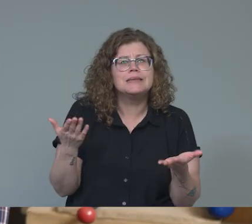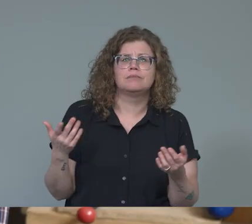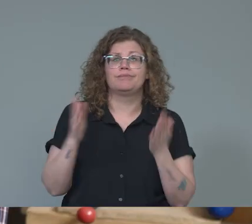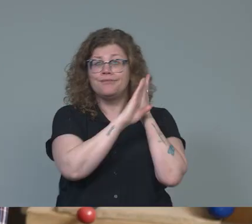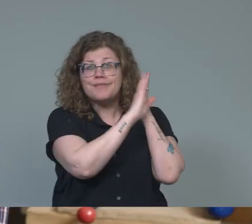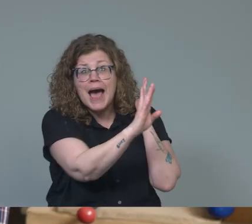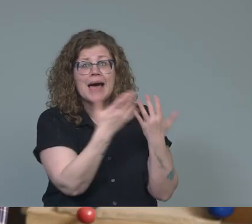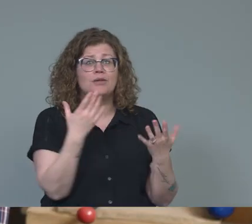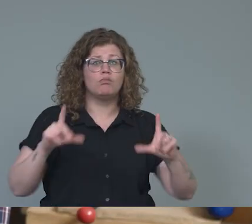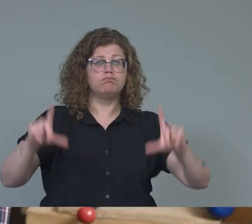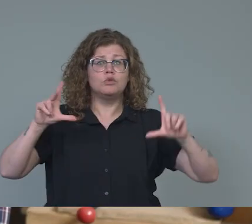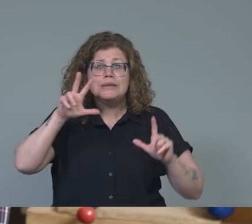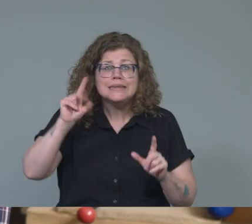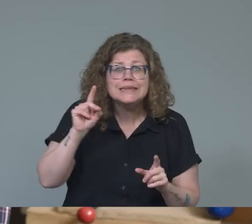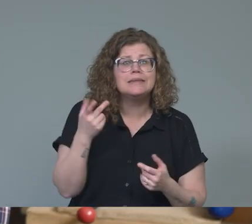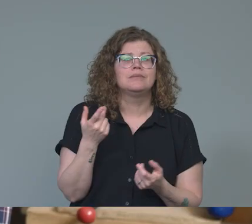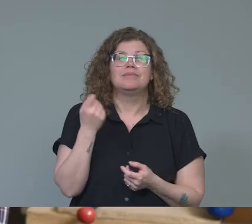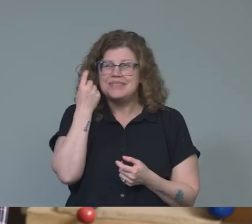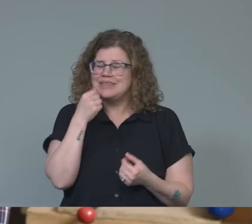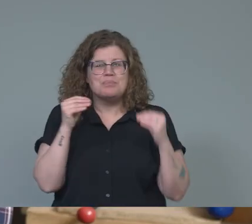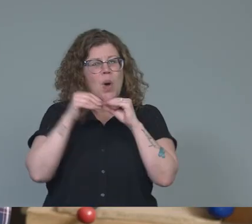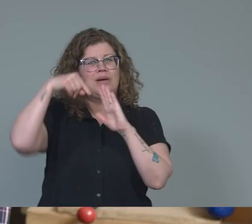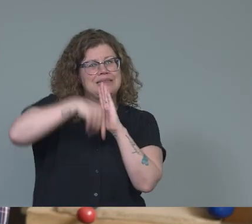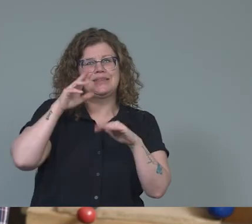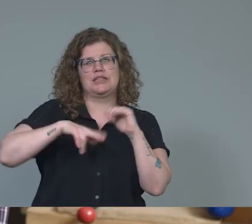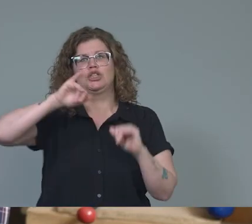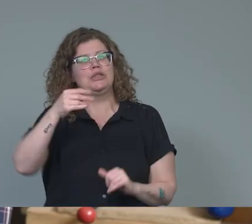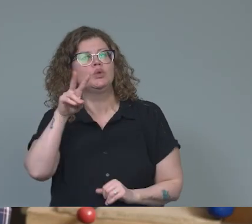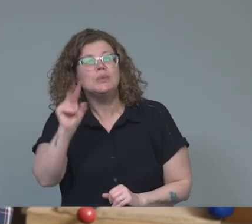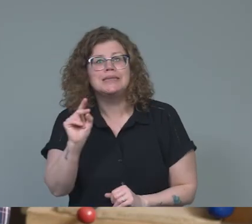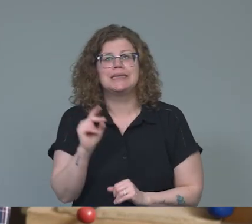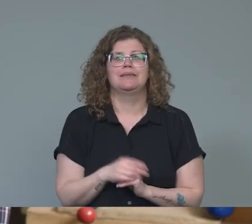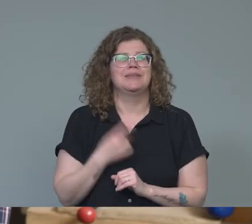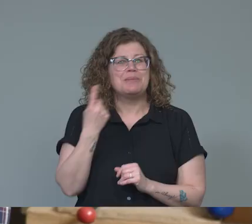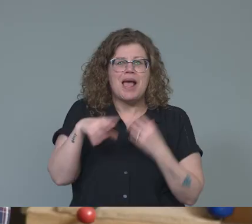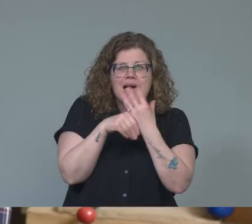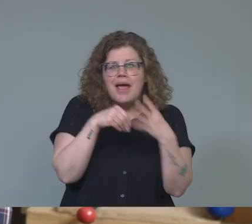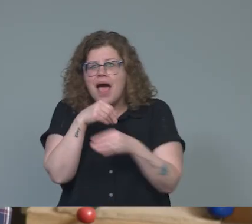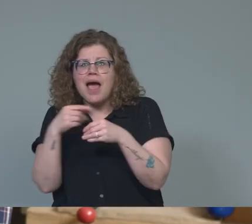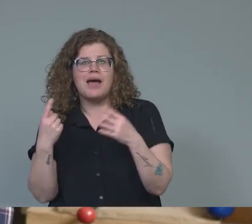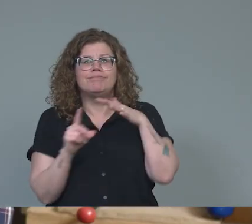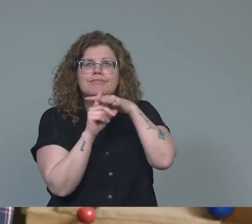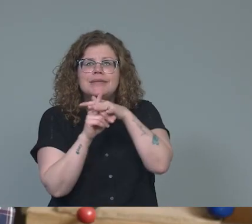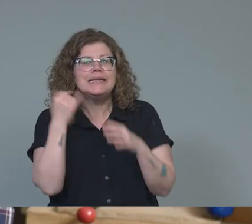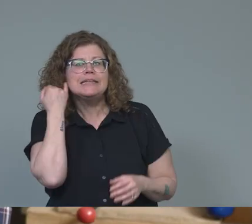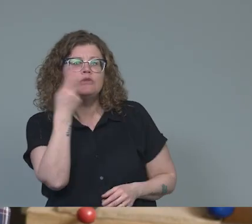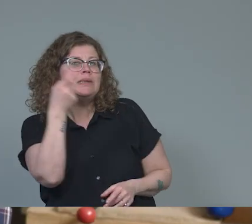it's, like changeable in the weather. It can change in the weather. So you got to think about the environment.